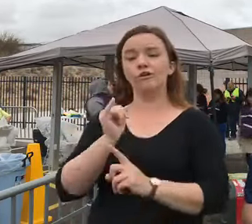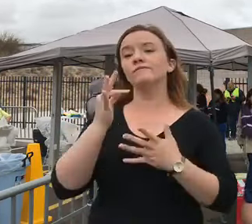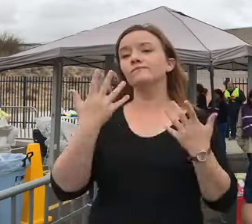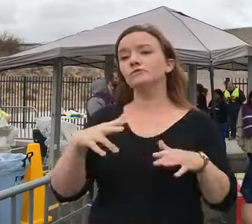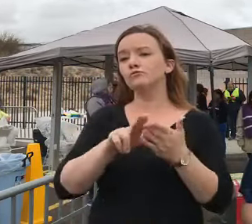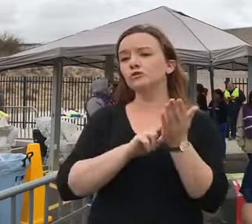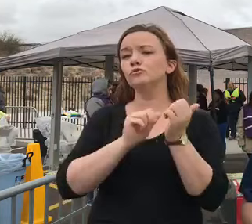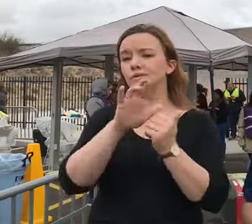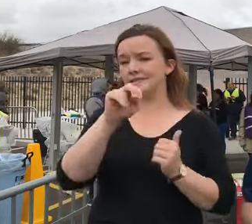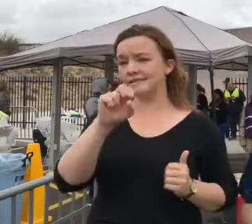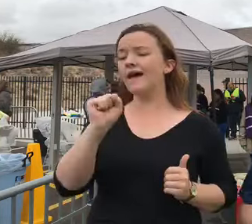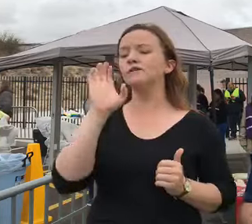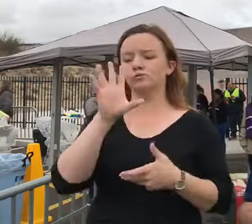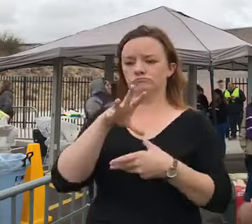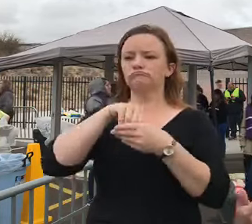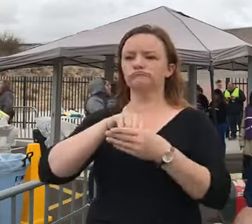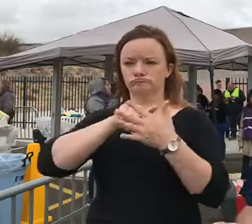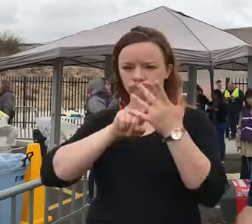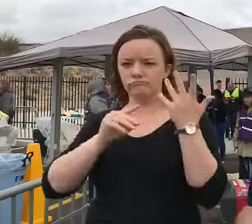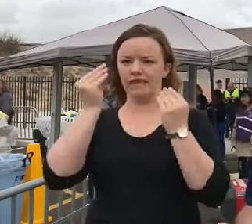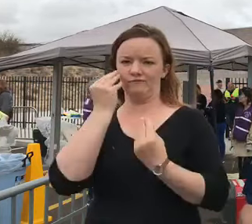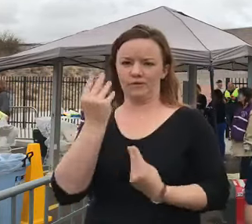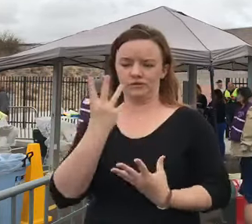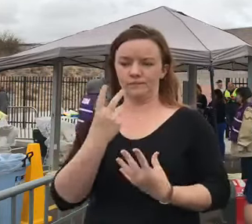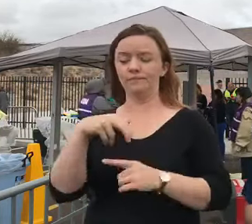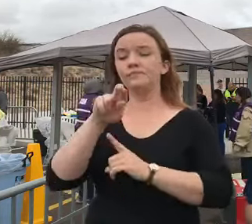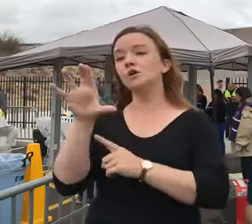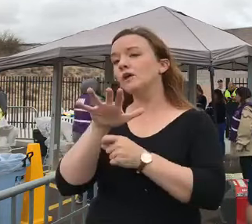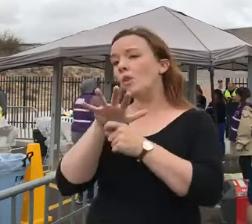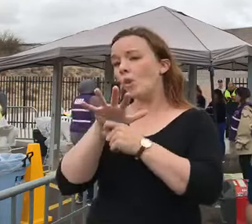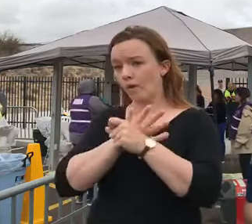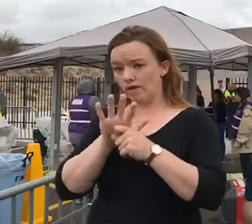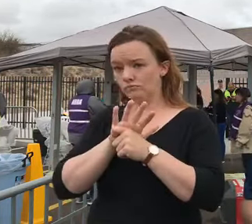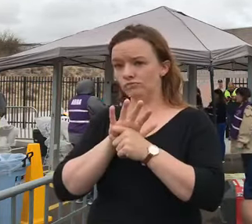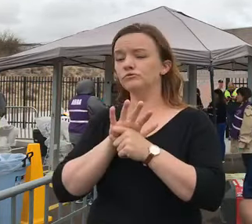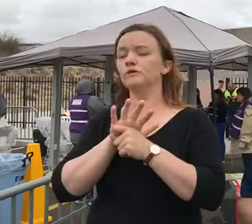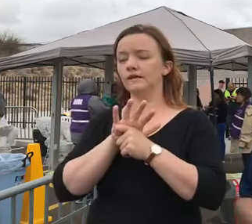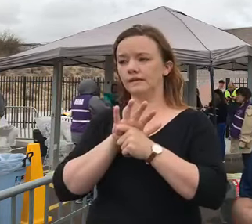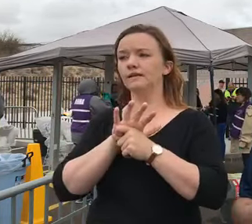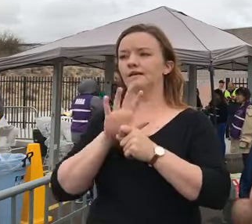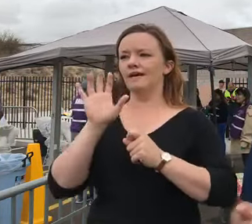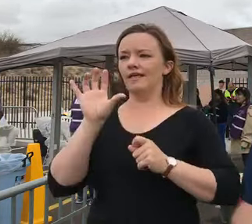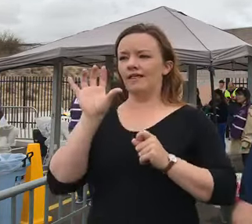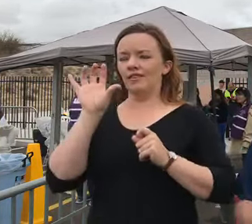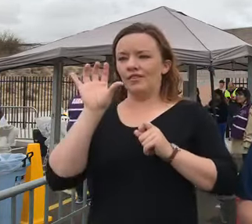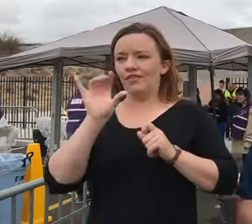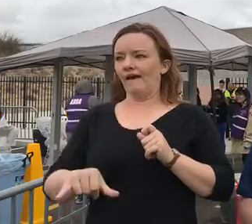We'll have all that in there. And where the RCC is going to be is one of those things that's determined when we